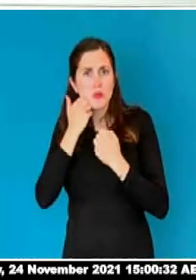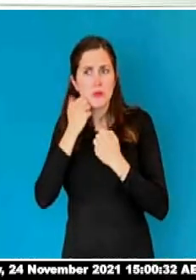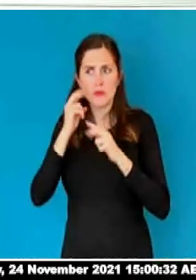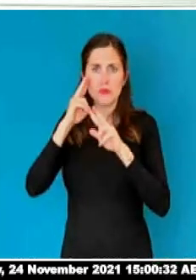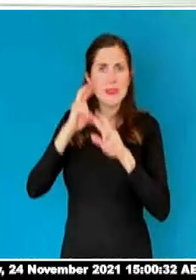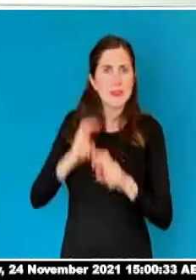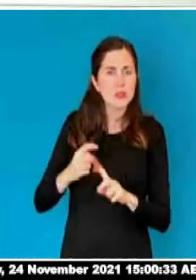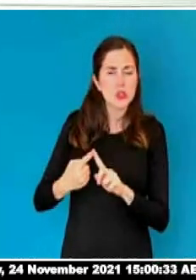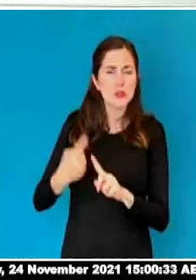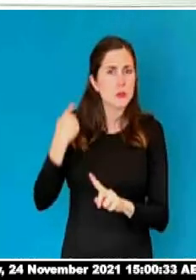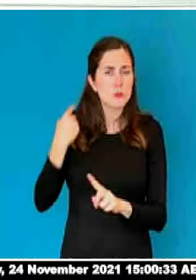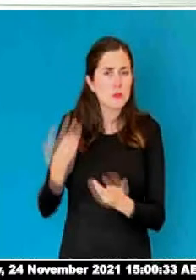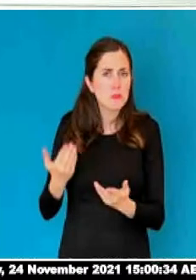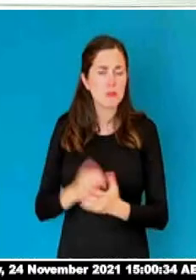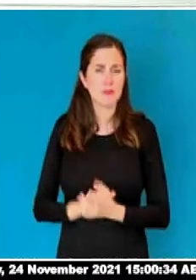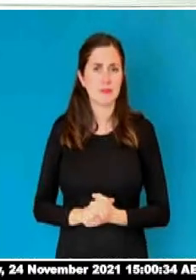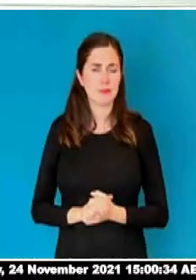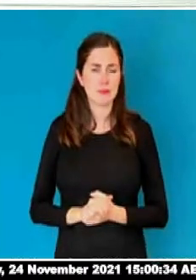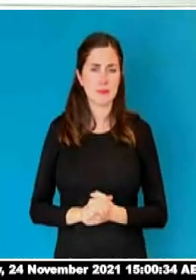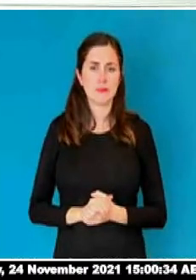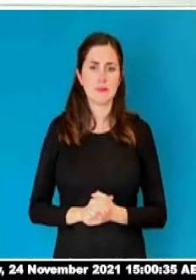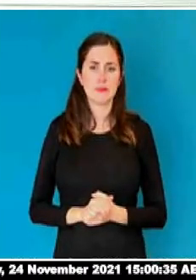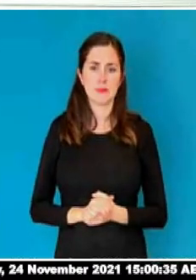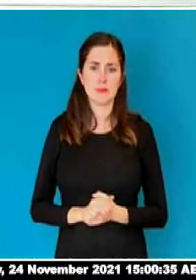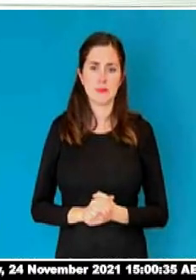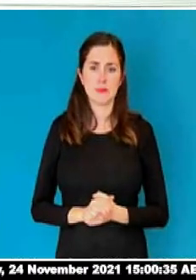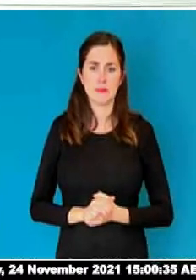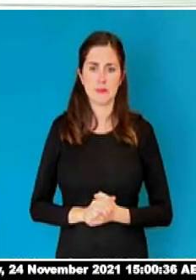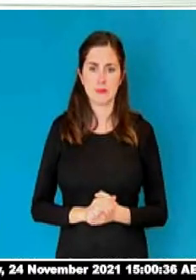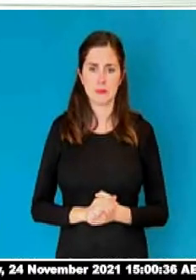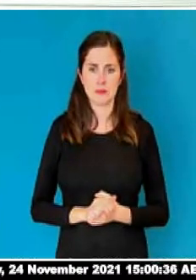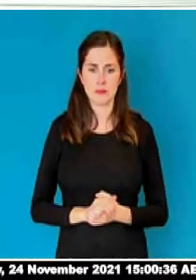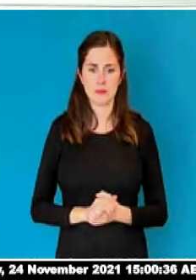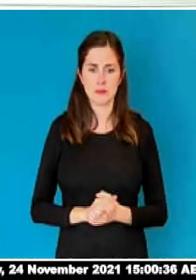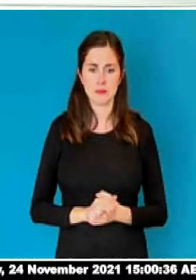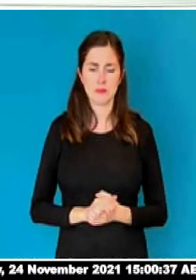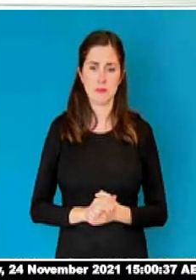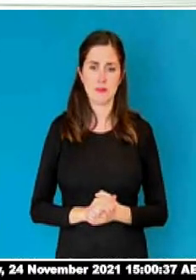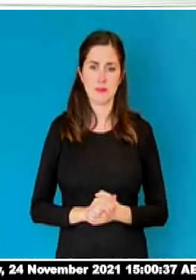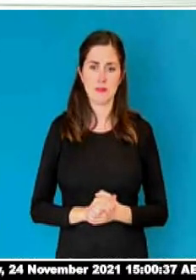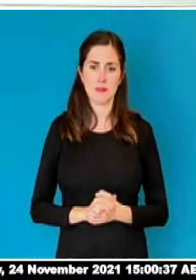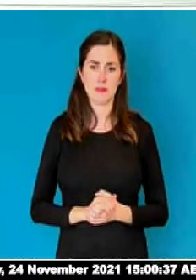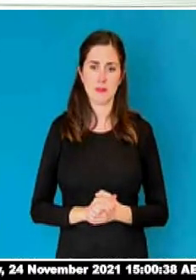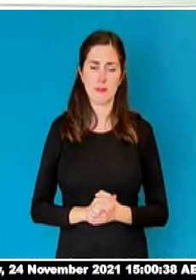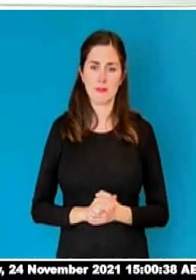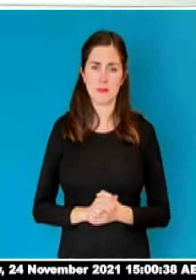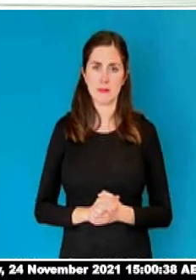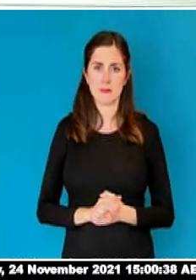So, Ms Eastman, if you would like me to answer that, I will need to take that